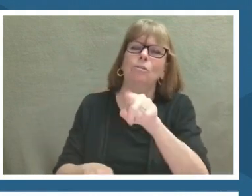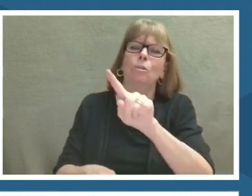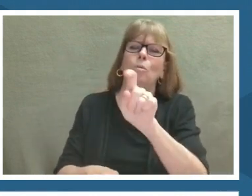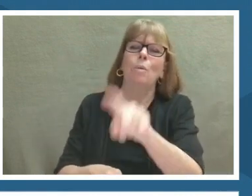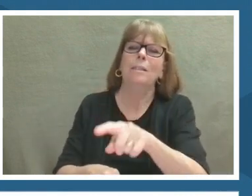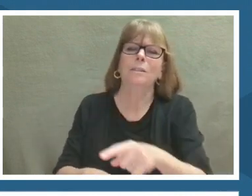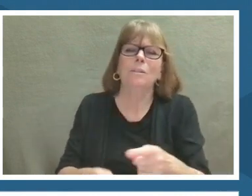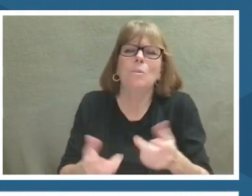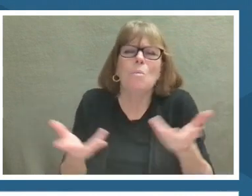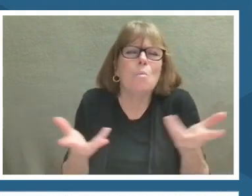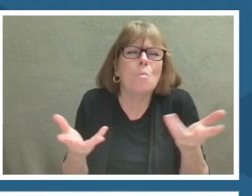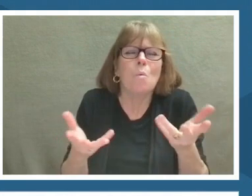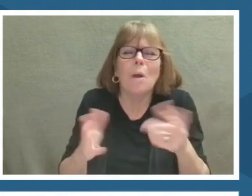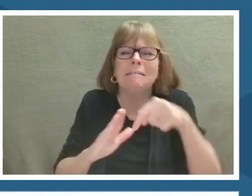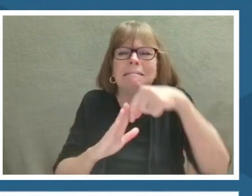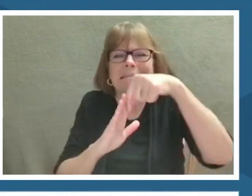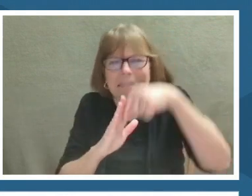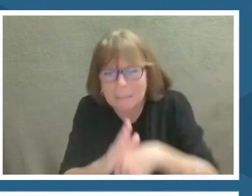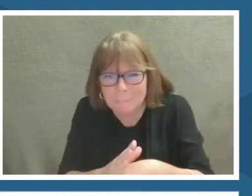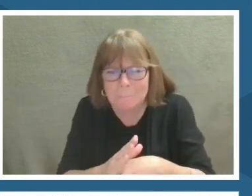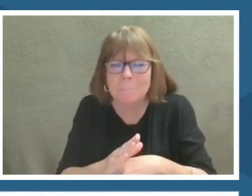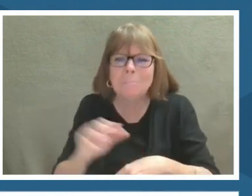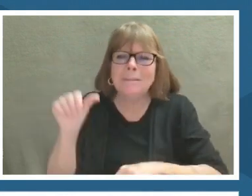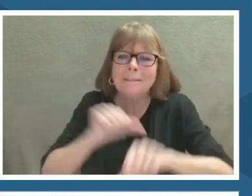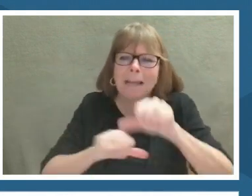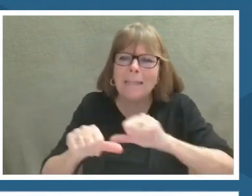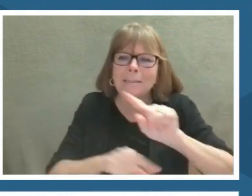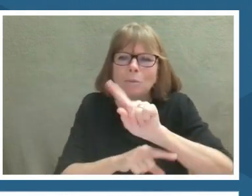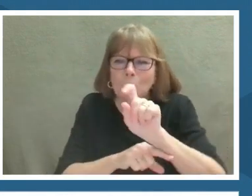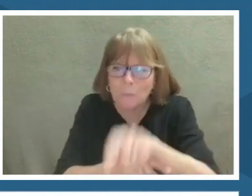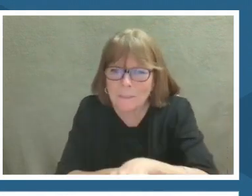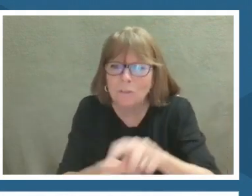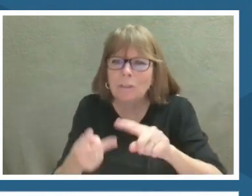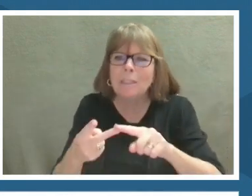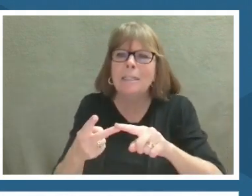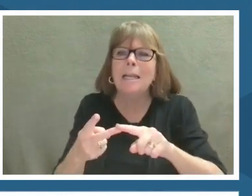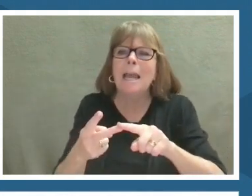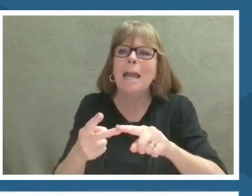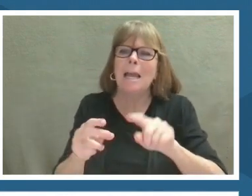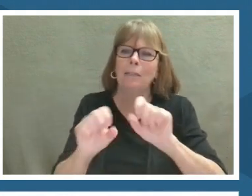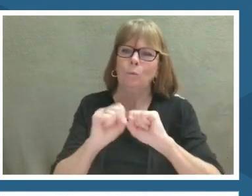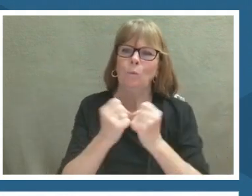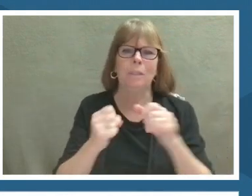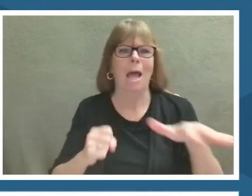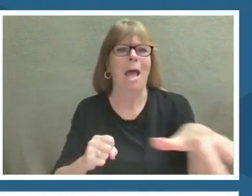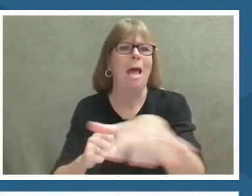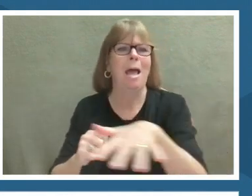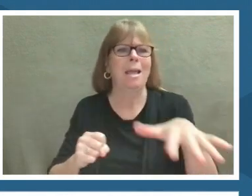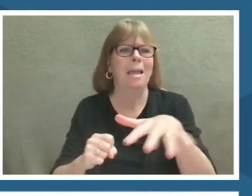scientific questions and societal needs